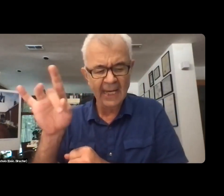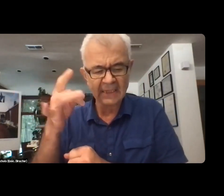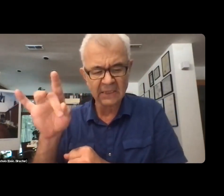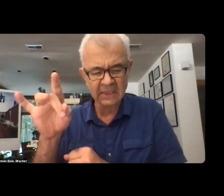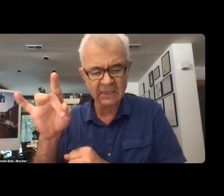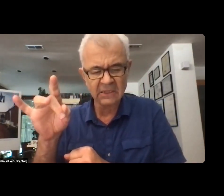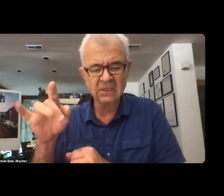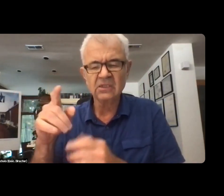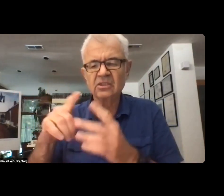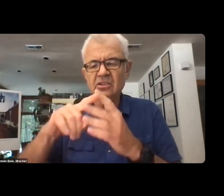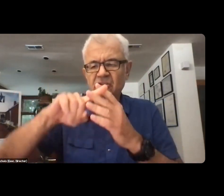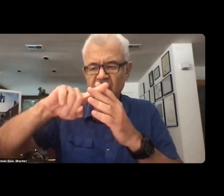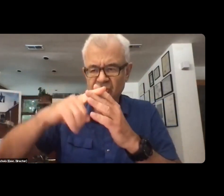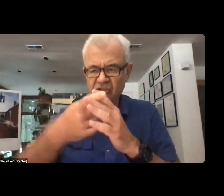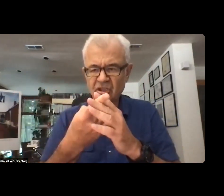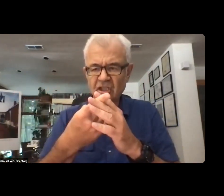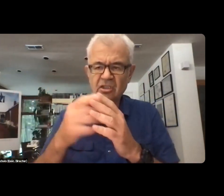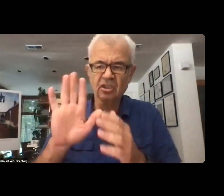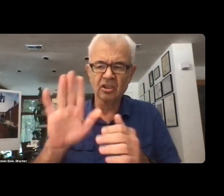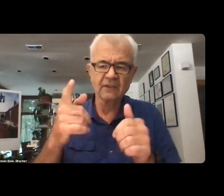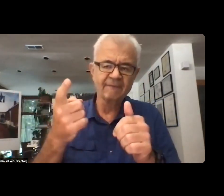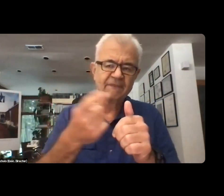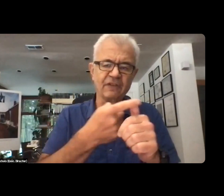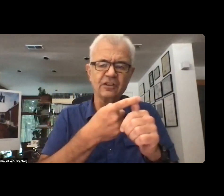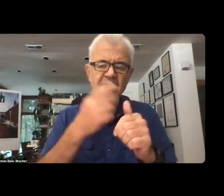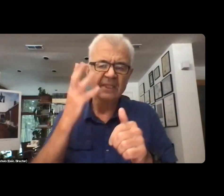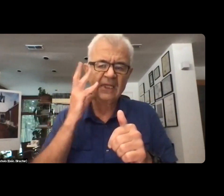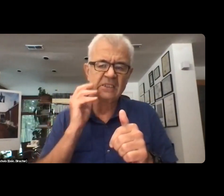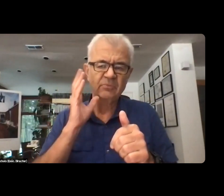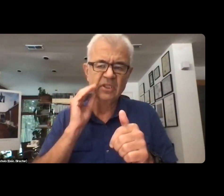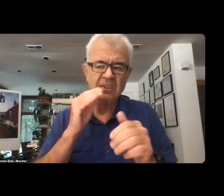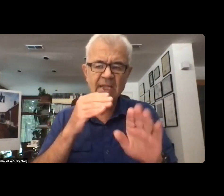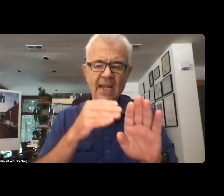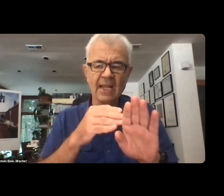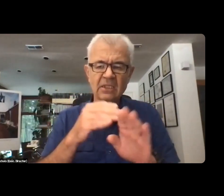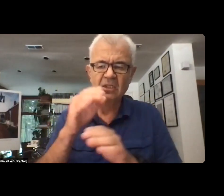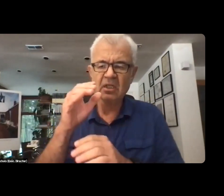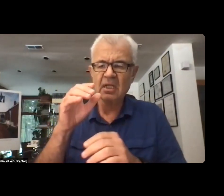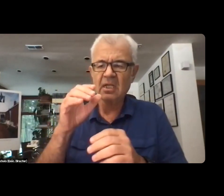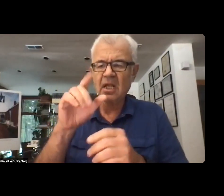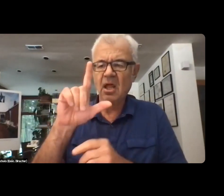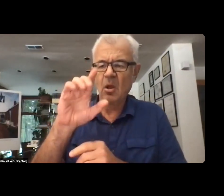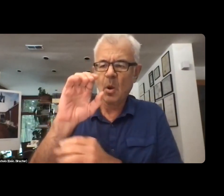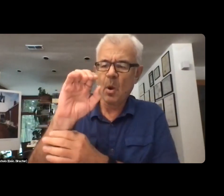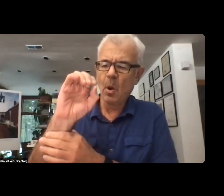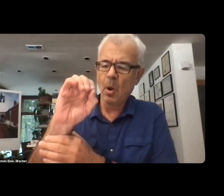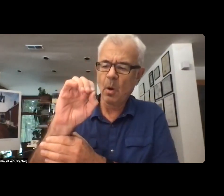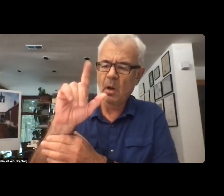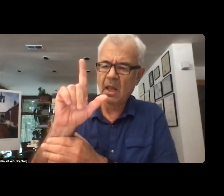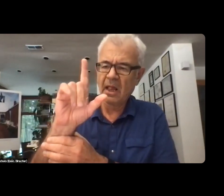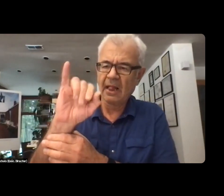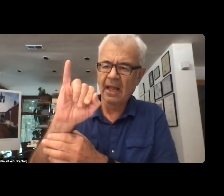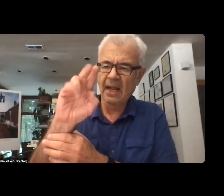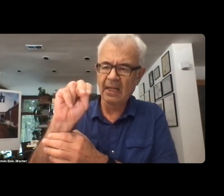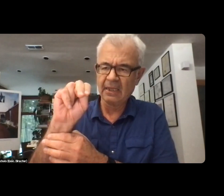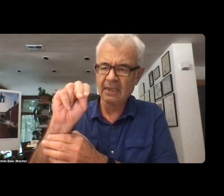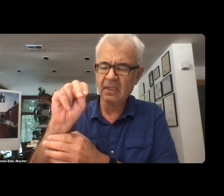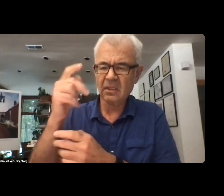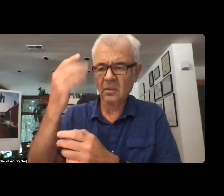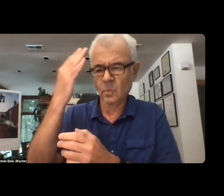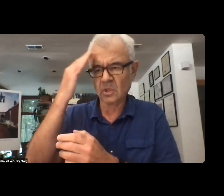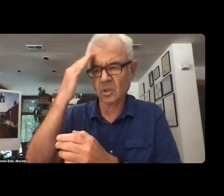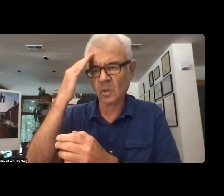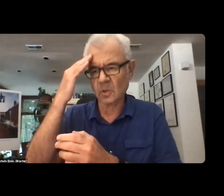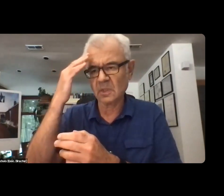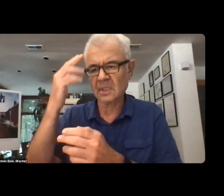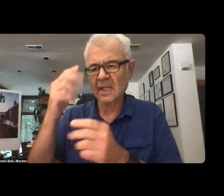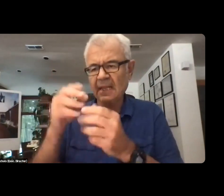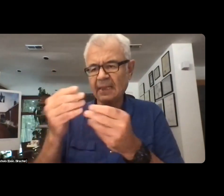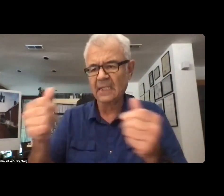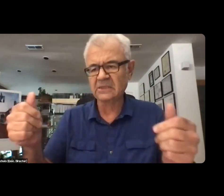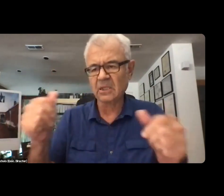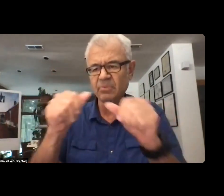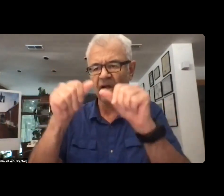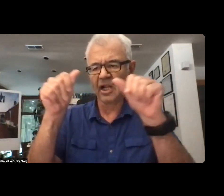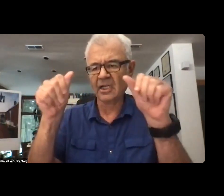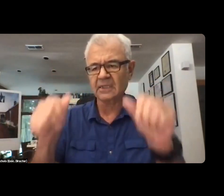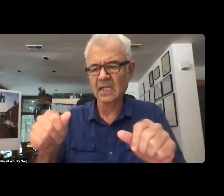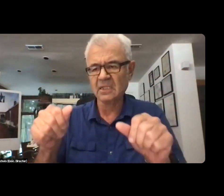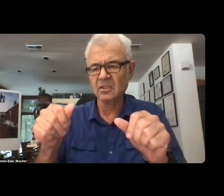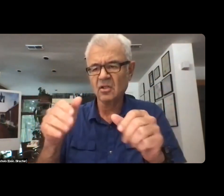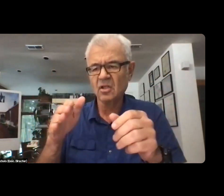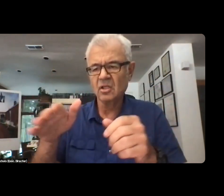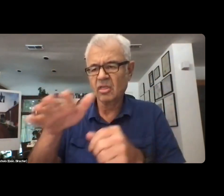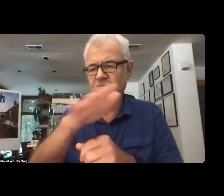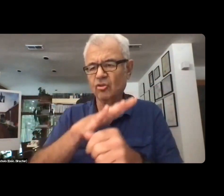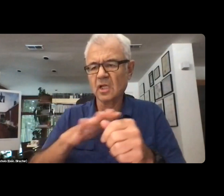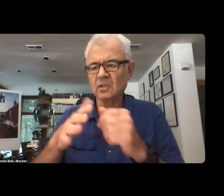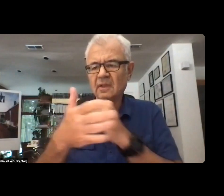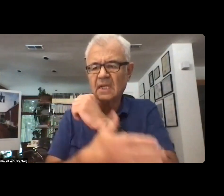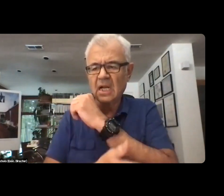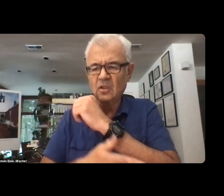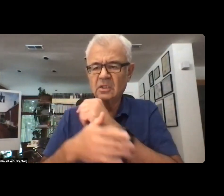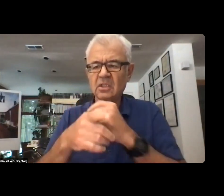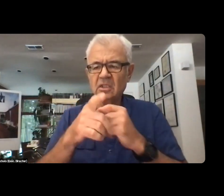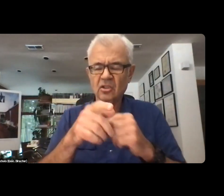And that was in 2018.